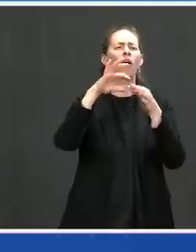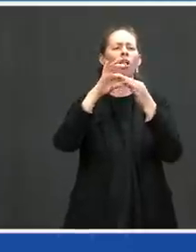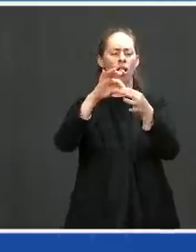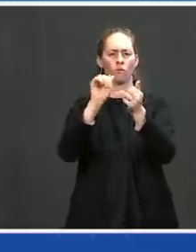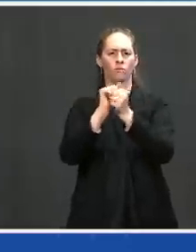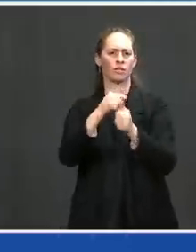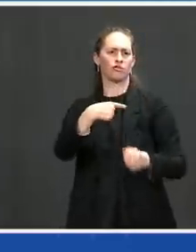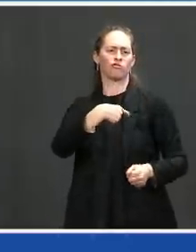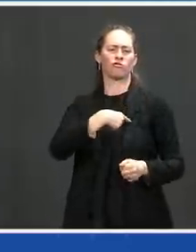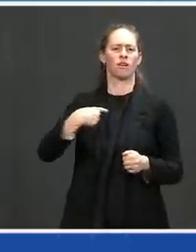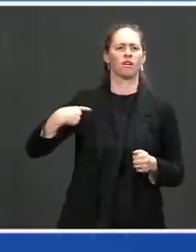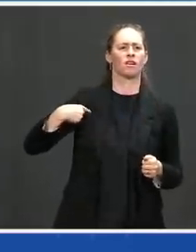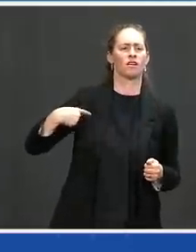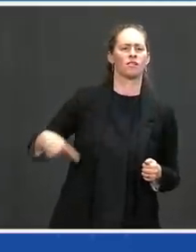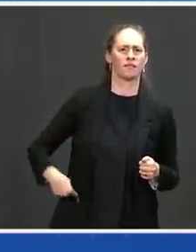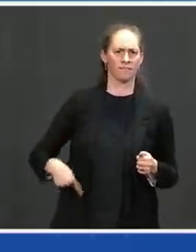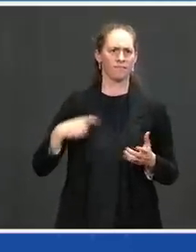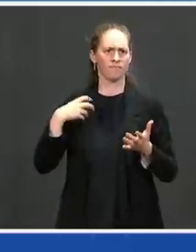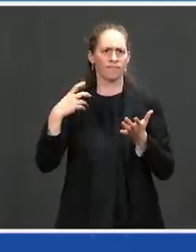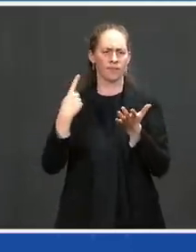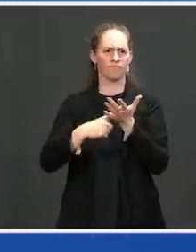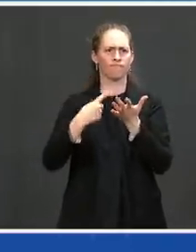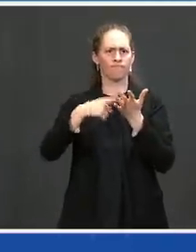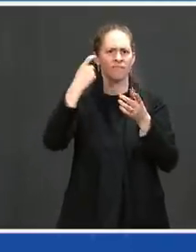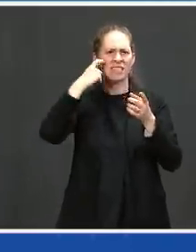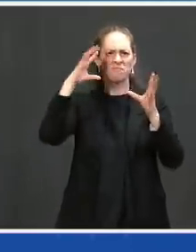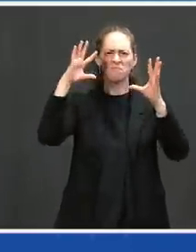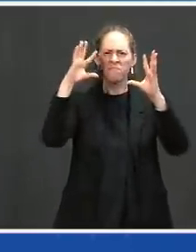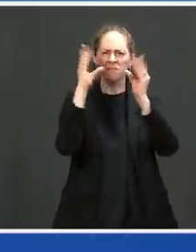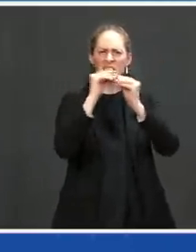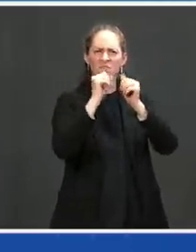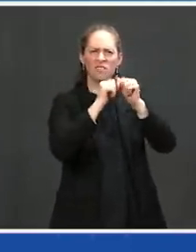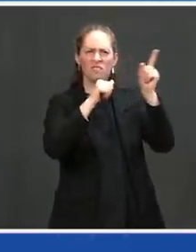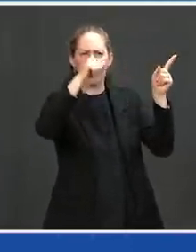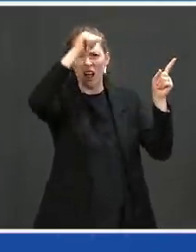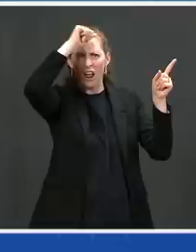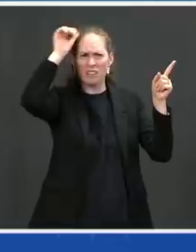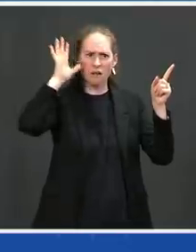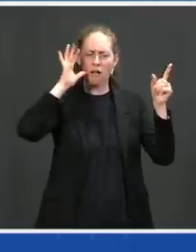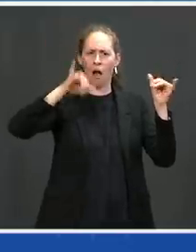that was a little theatrical, and there's the continued human rights abuses.